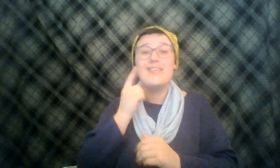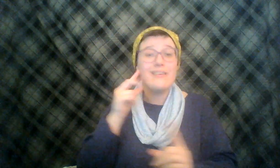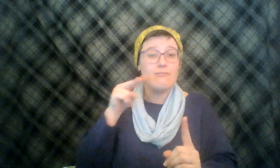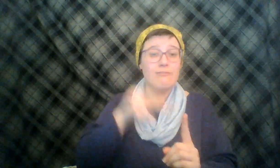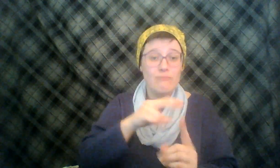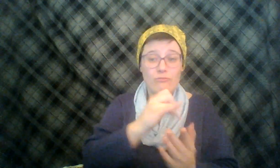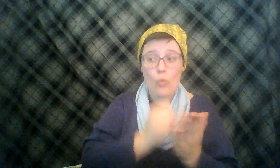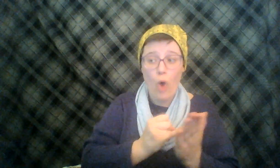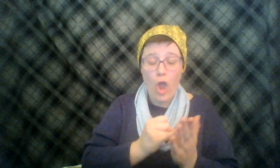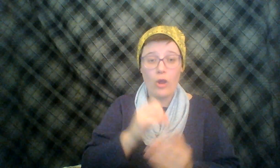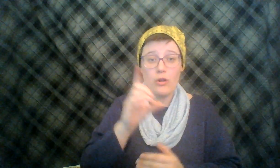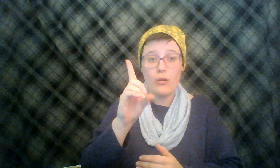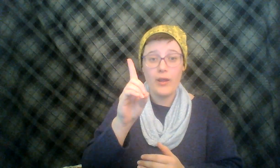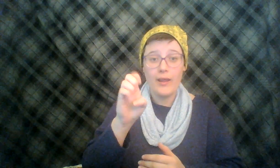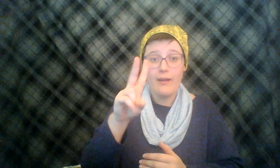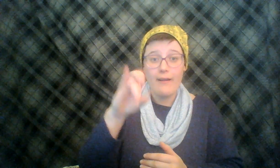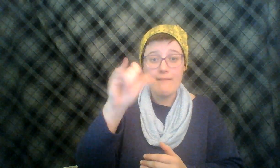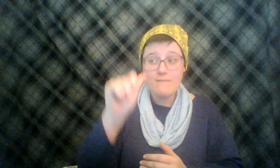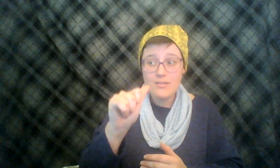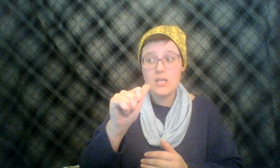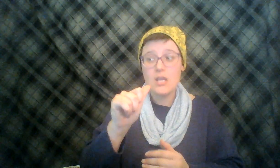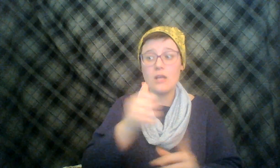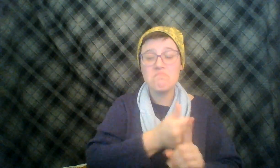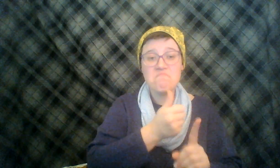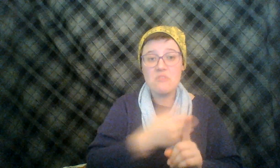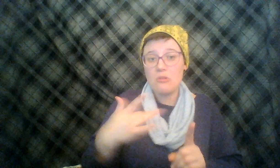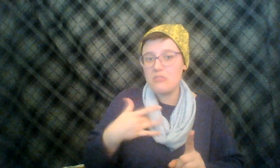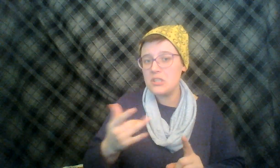Deaf View Image Art (De’VIA), however,